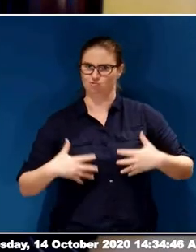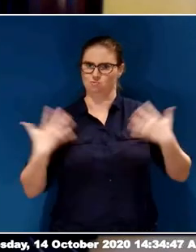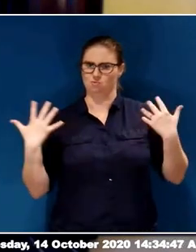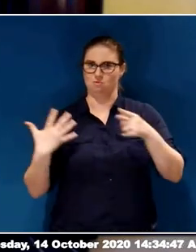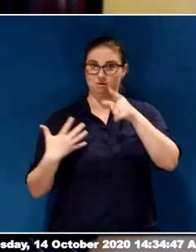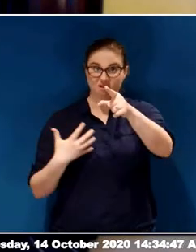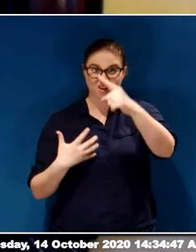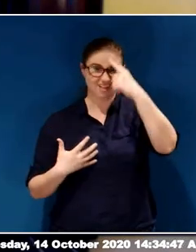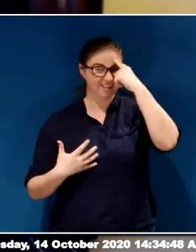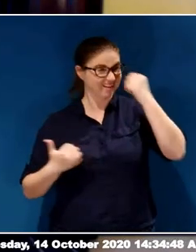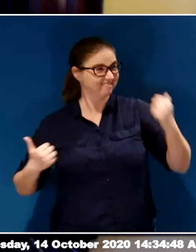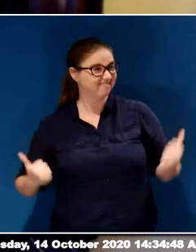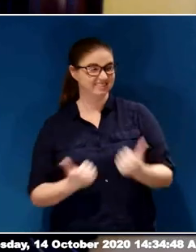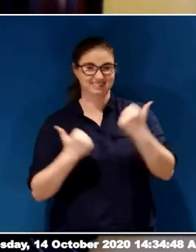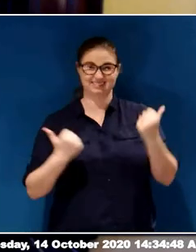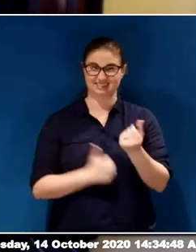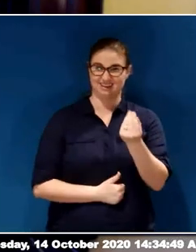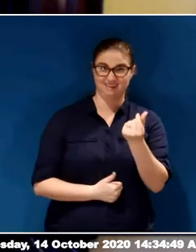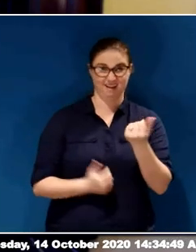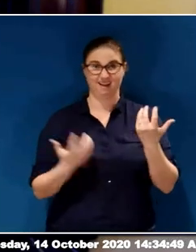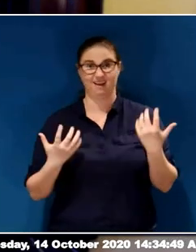I have no doubt that more funding could do good work.